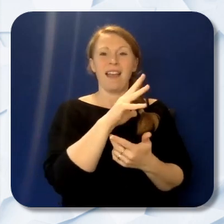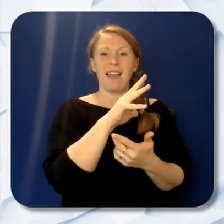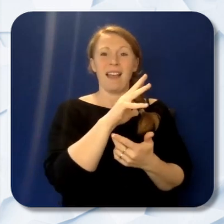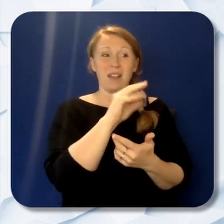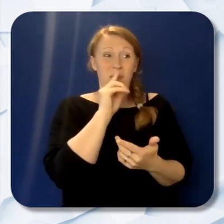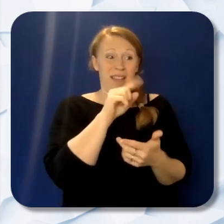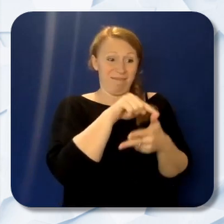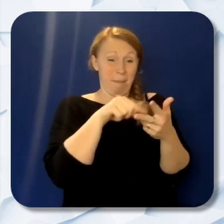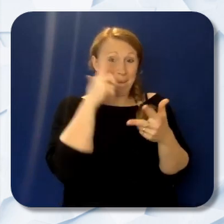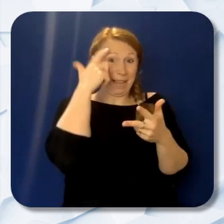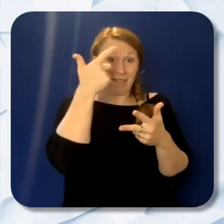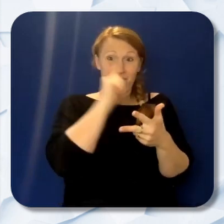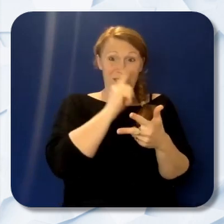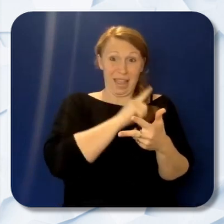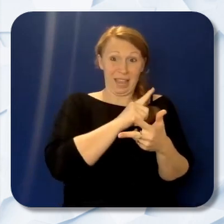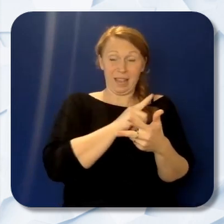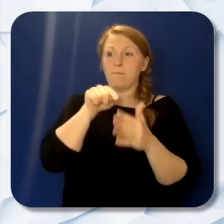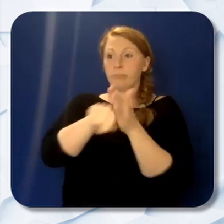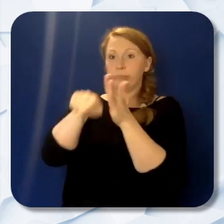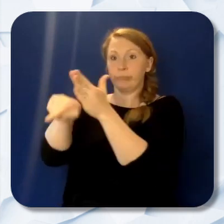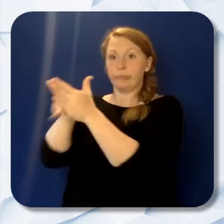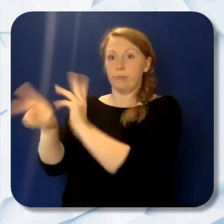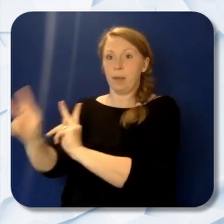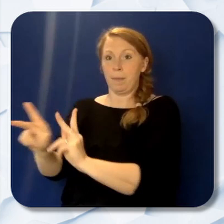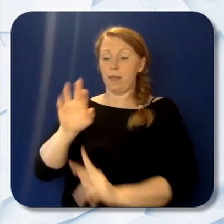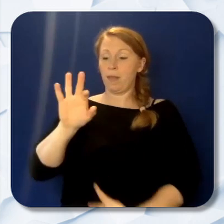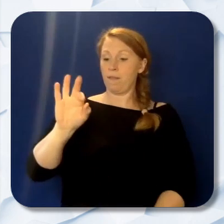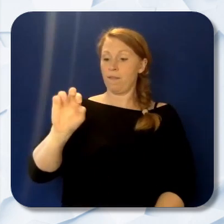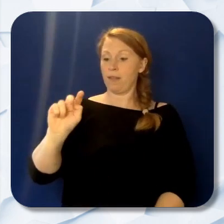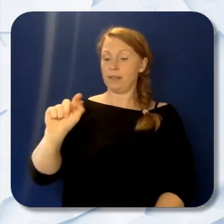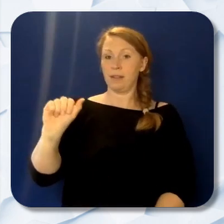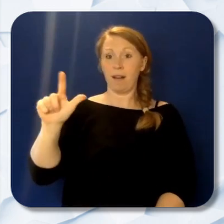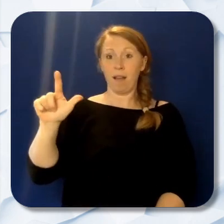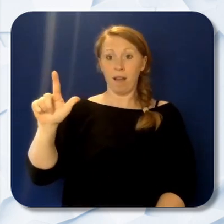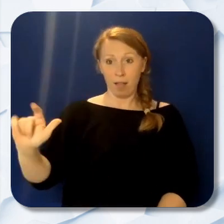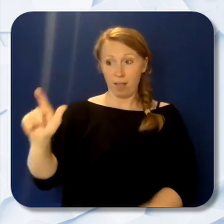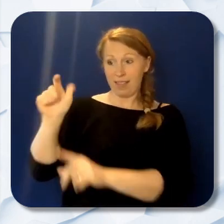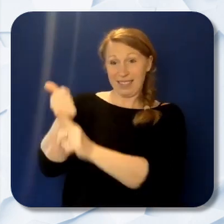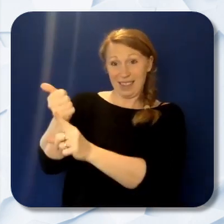Importantly, Fentanyl is fifty times stronger than heroin. We talk about that because we believe that